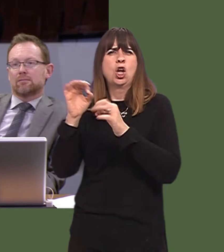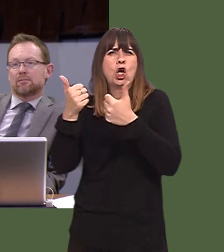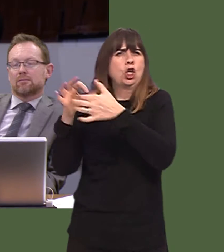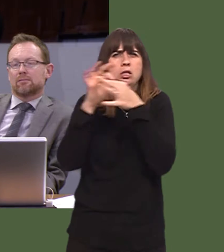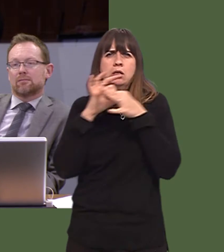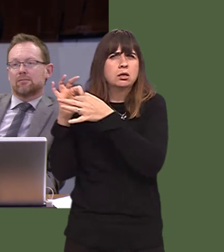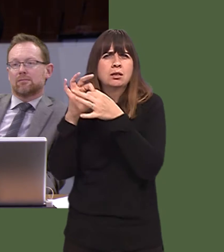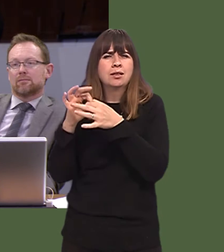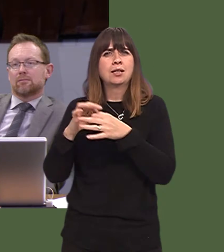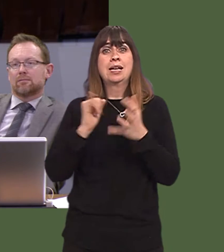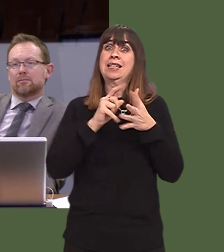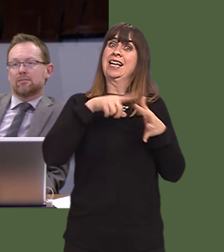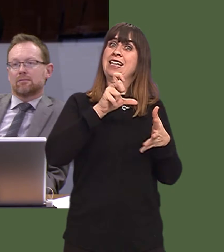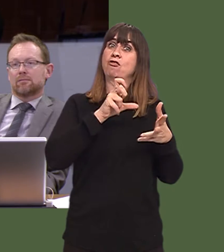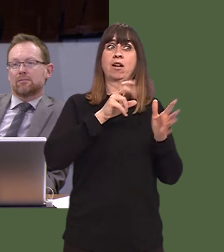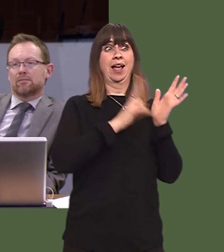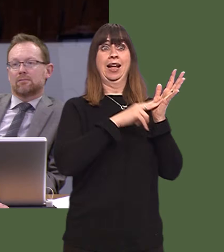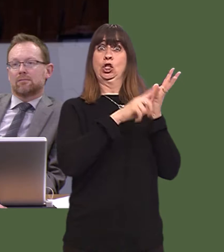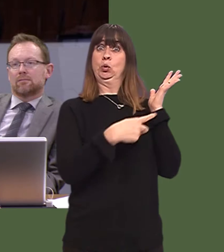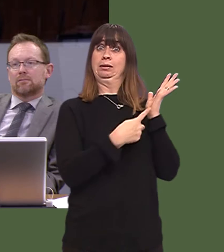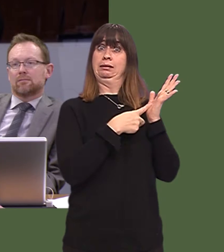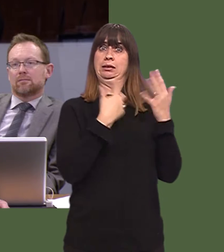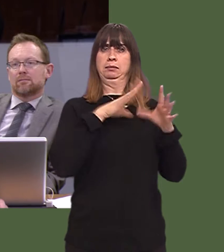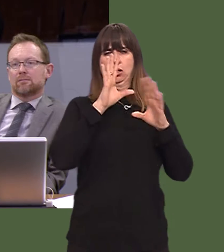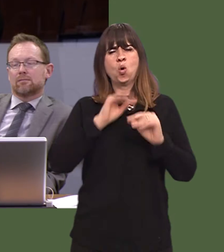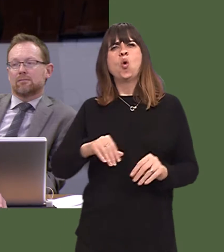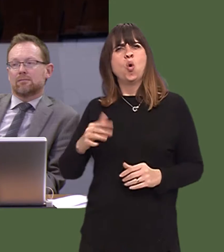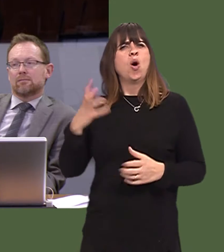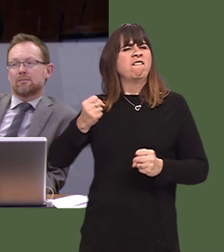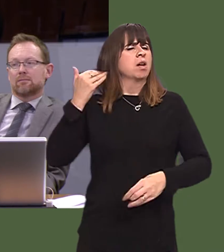The secretary of the National Union of Teachers has said that there are significant barriers